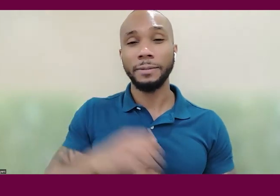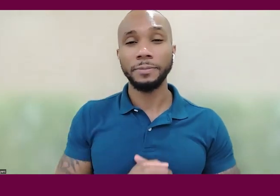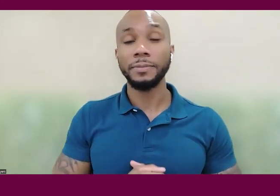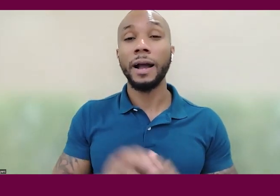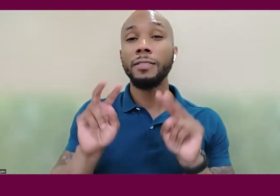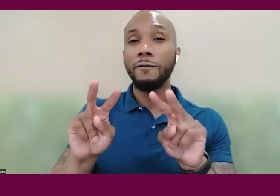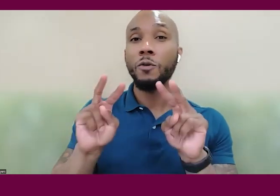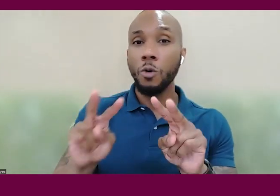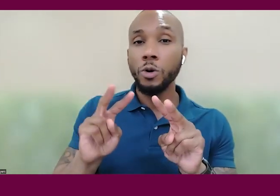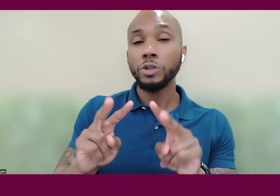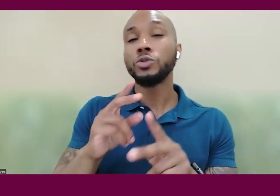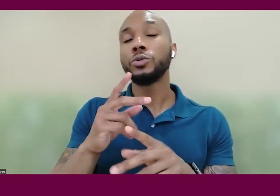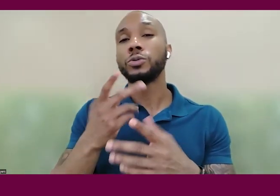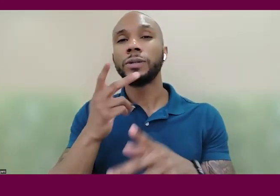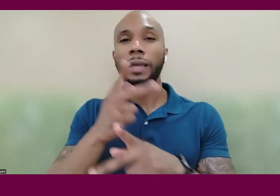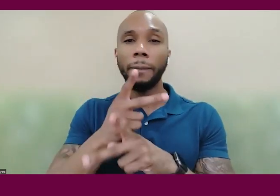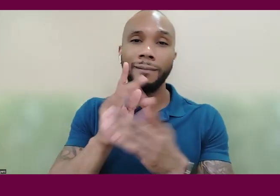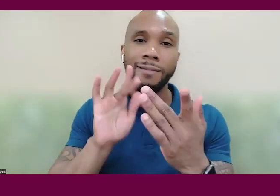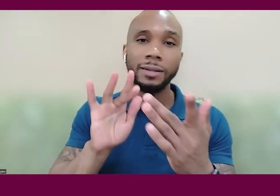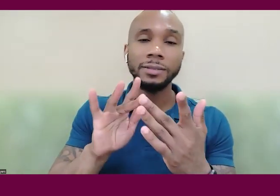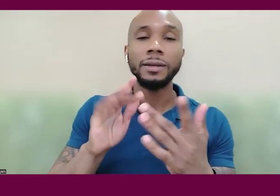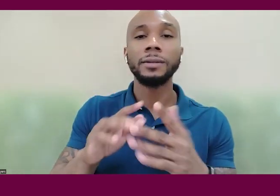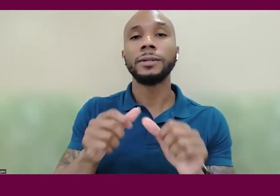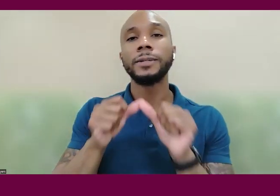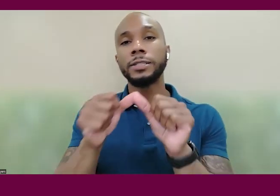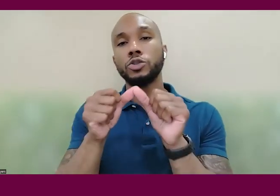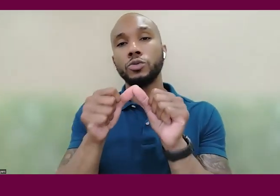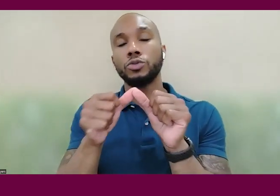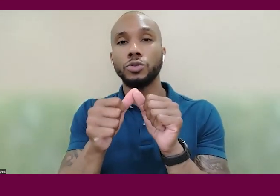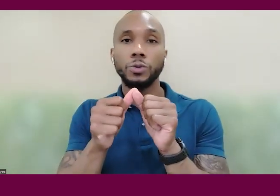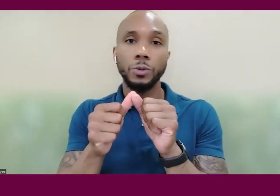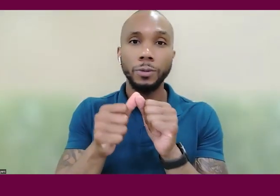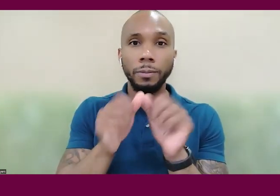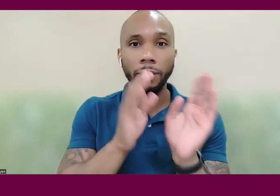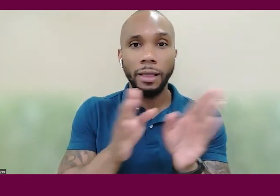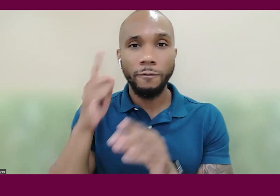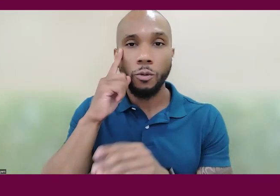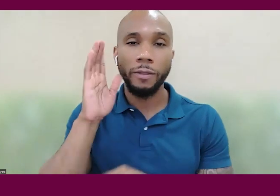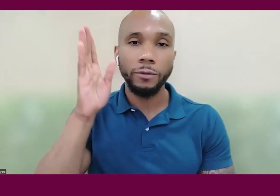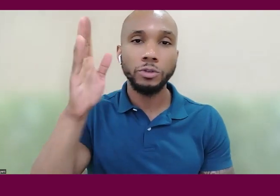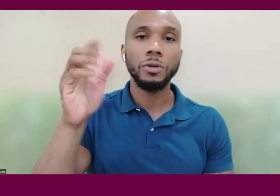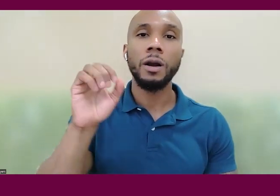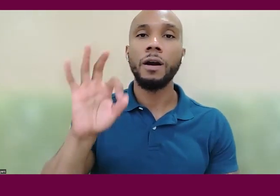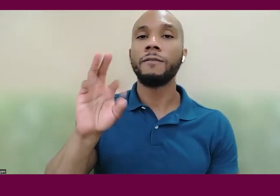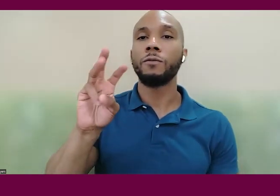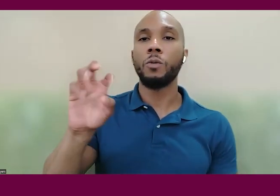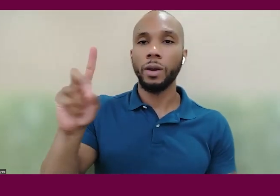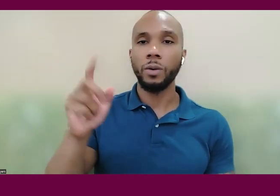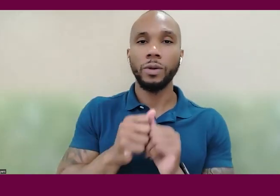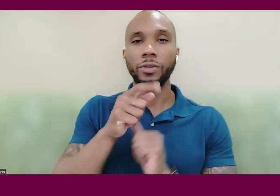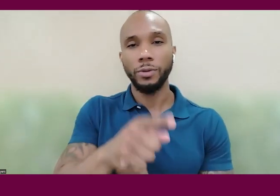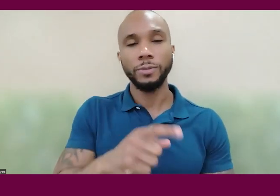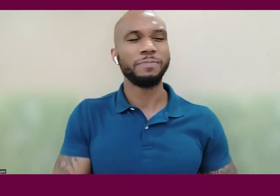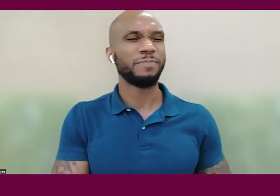I look forward to keeping in touch and continuing to game plan for the future of WID with you. Lorrell Kilpatrick: Absolutely.